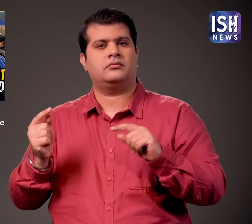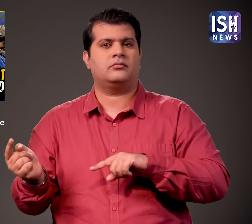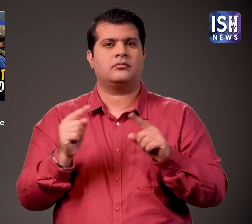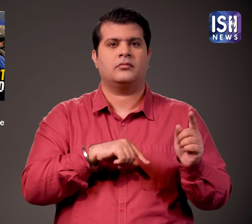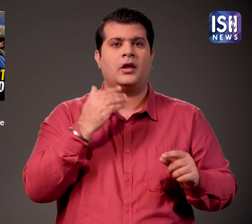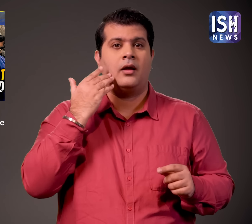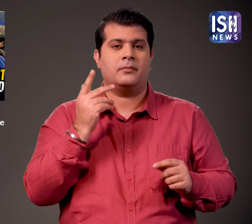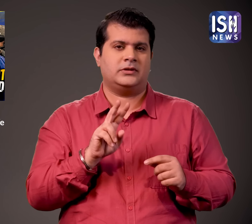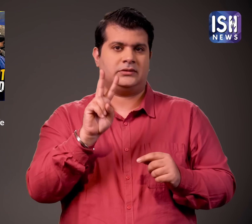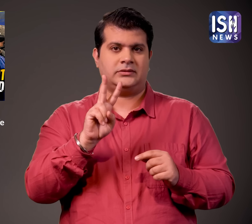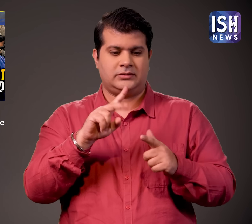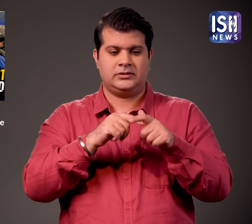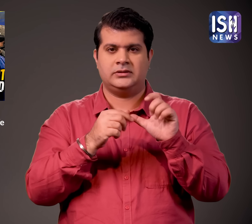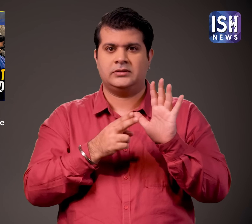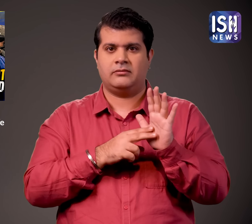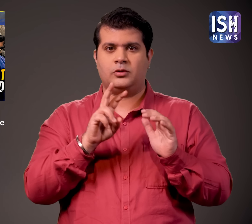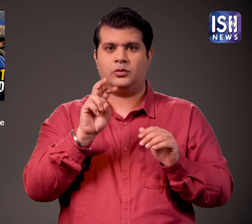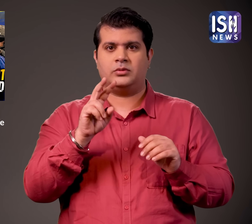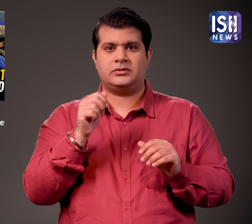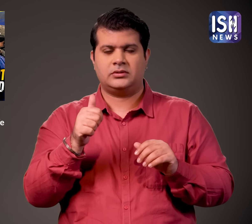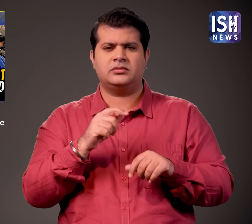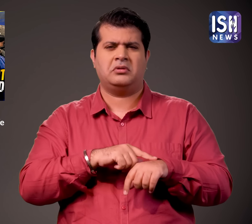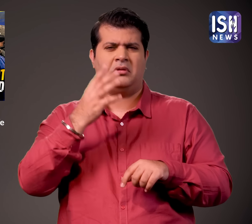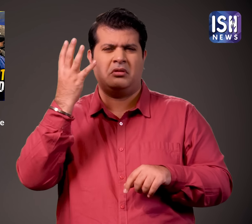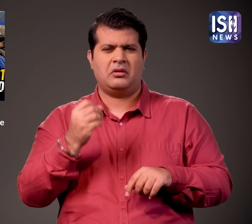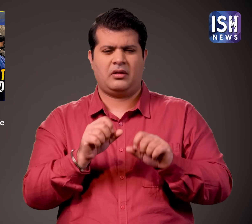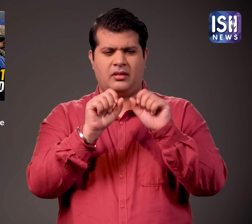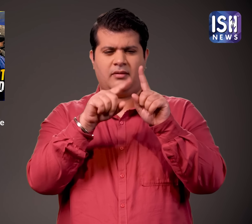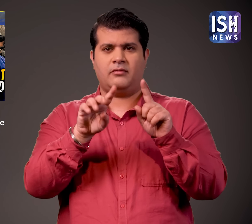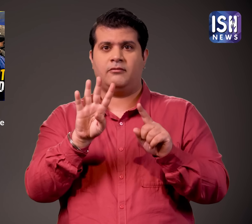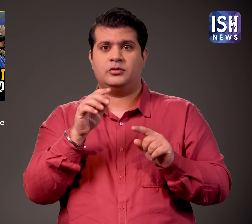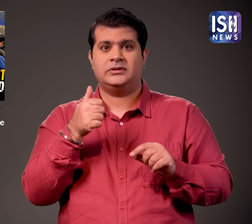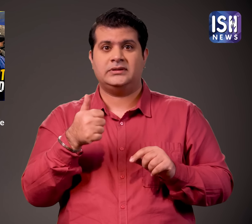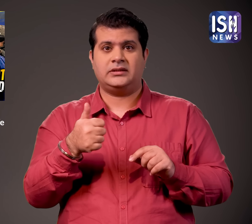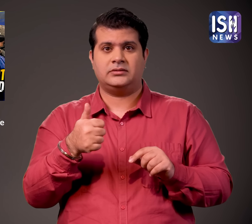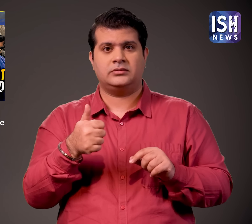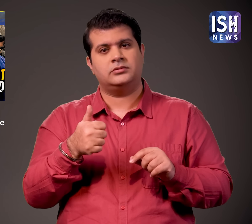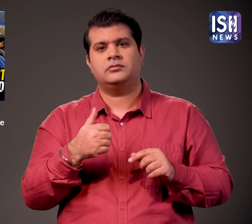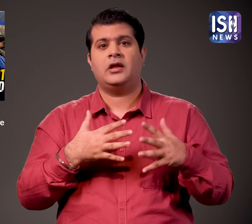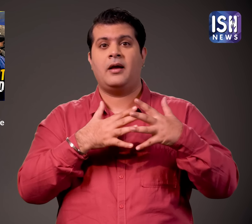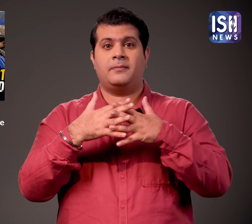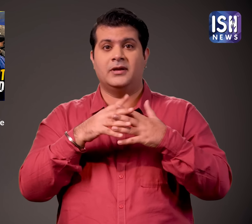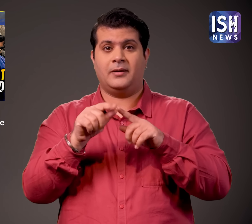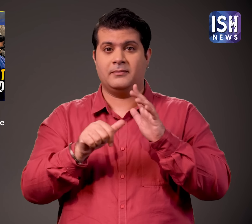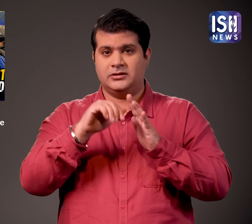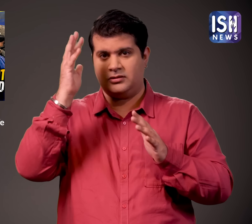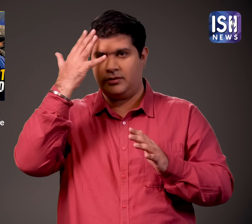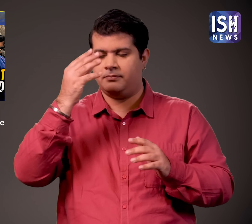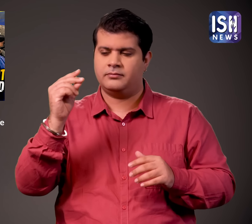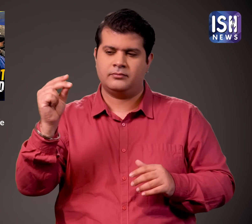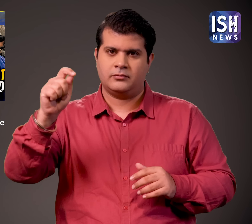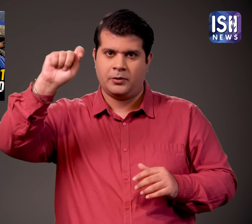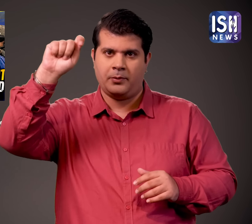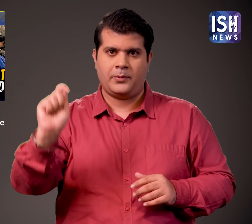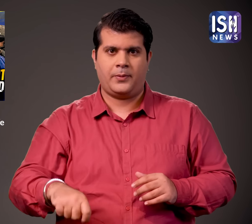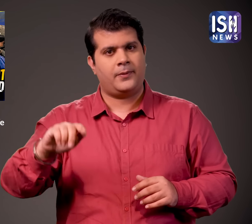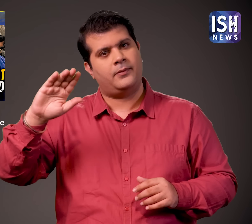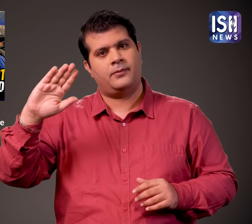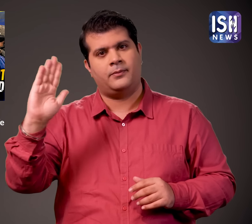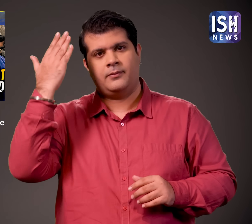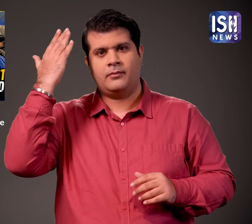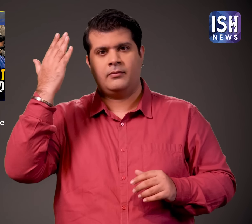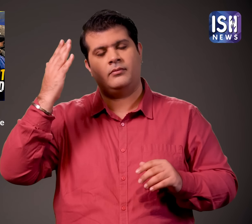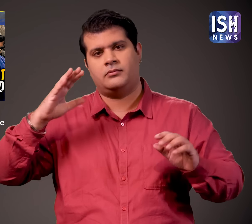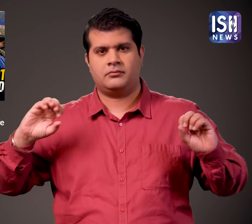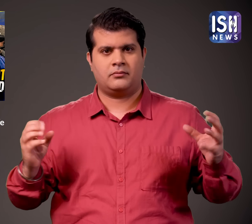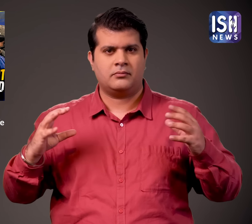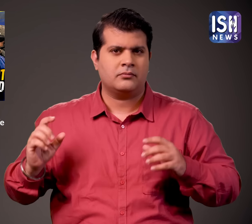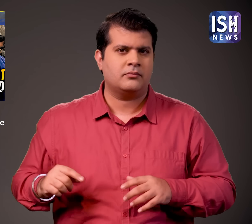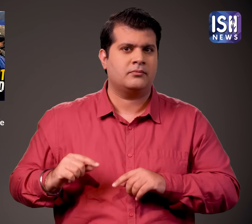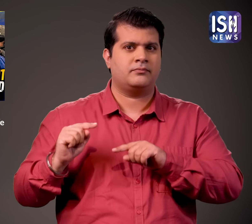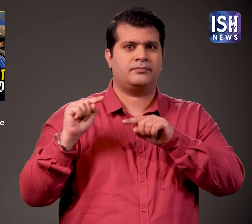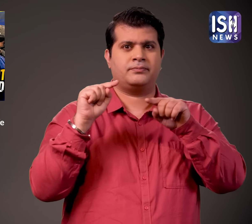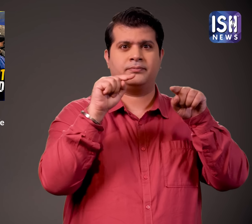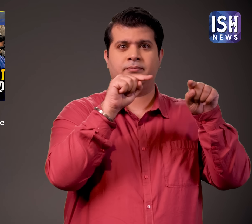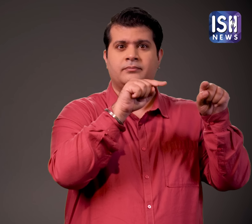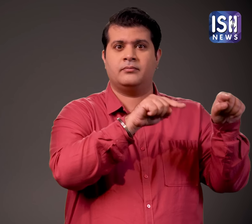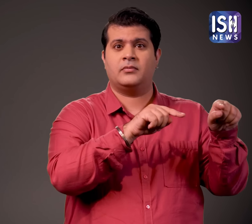On 2 January 2026, at 11:46 PM, President Trump gave the green signal to the US military to carry out the operation.